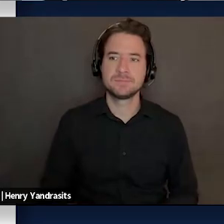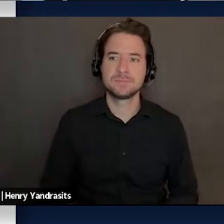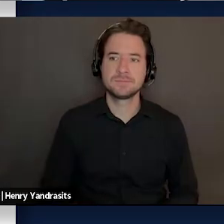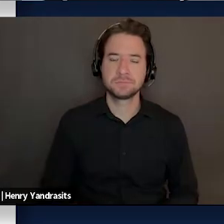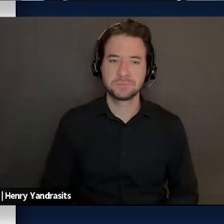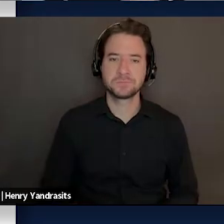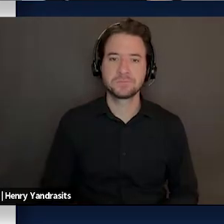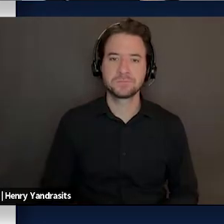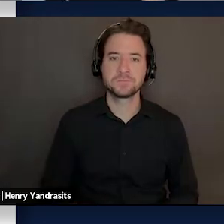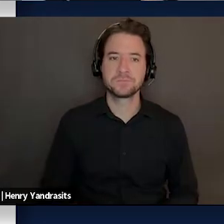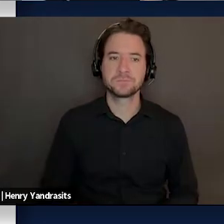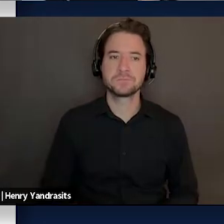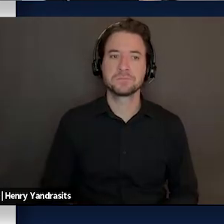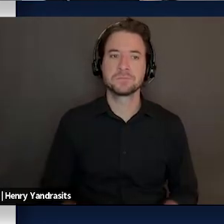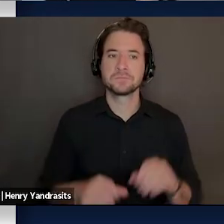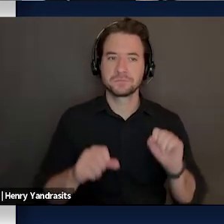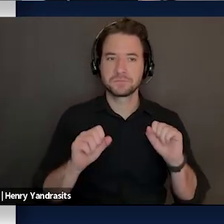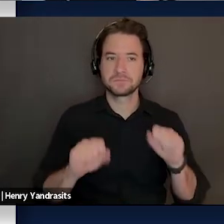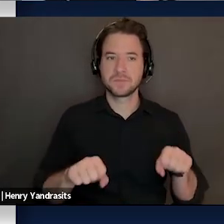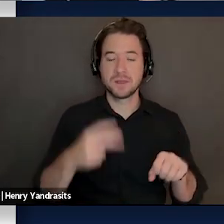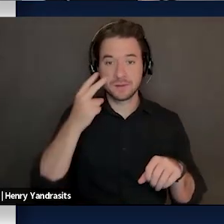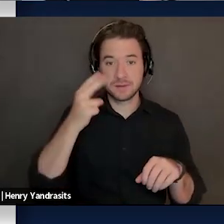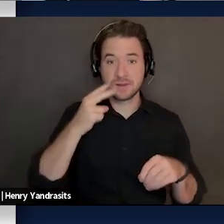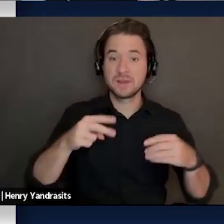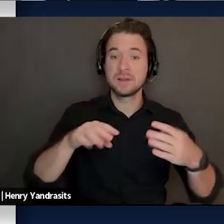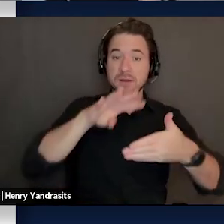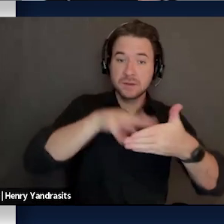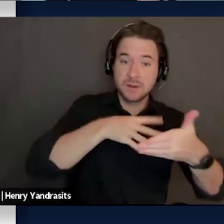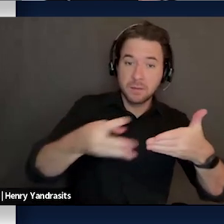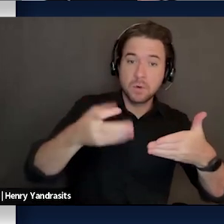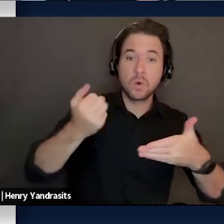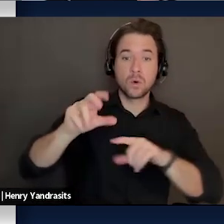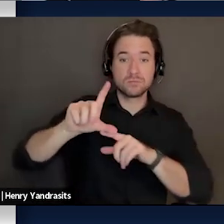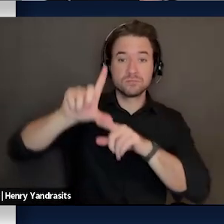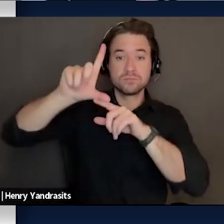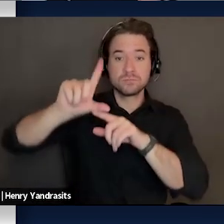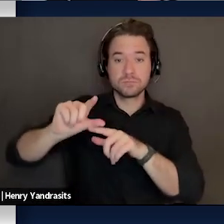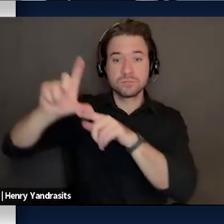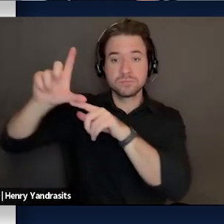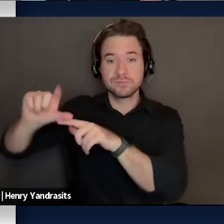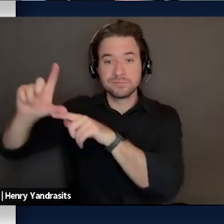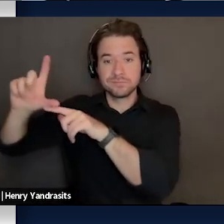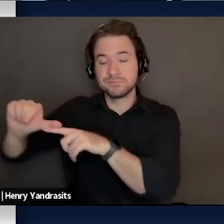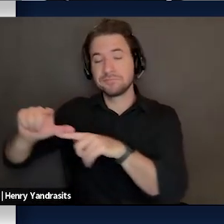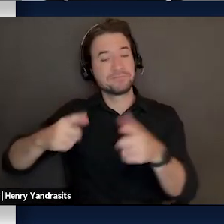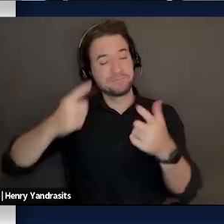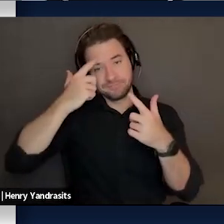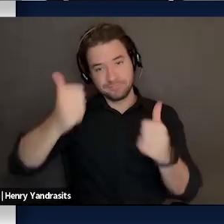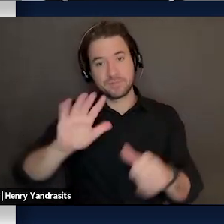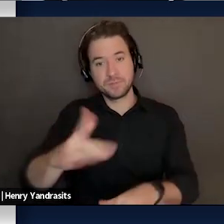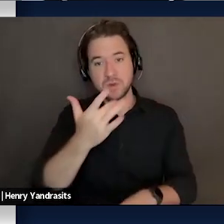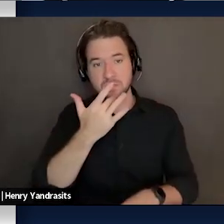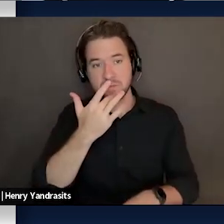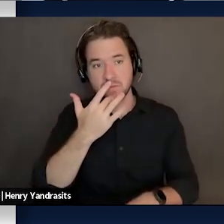You can also view the results as a bar chart or tables, whichever is easier for you to read and present. The icon in the top left corner will toggle those results.